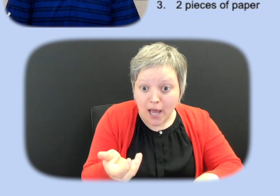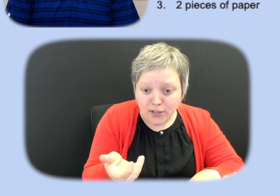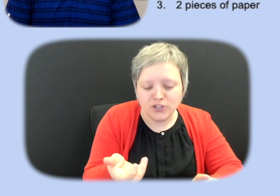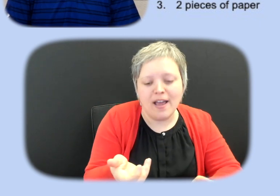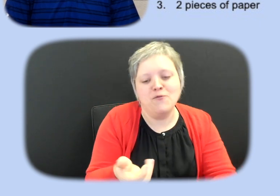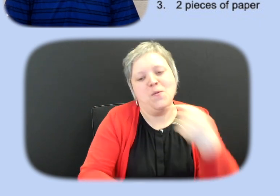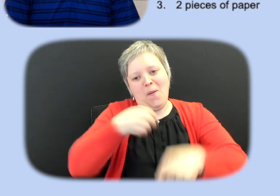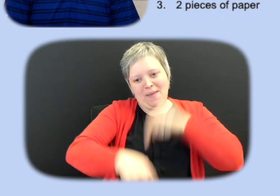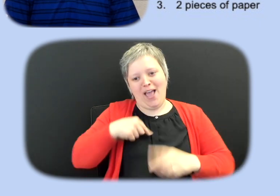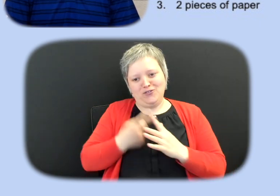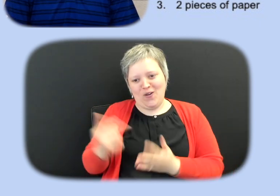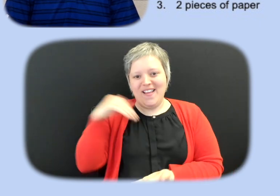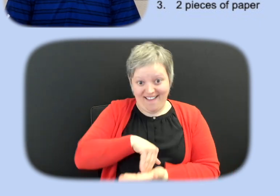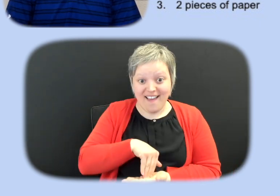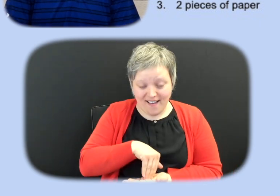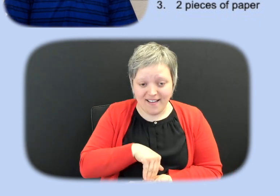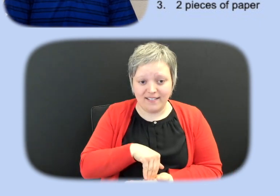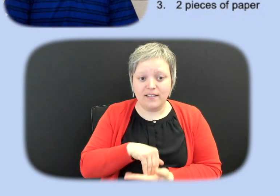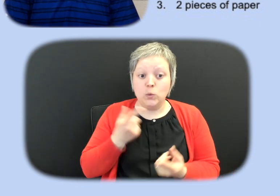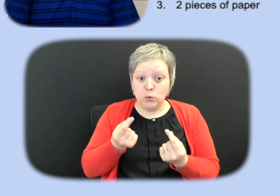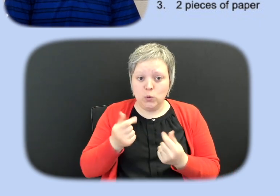all of the items have crossed over the lava, the game is over.